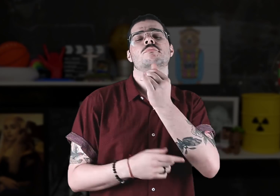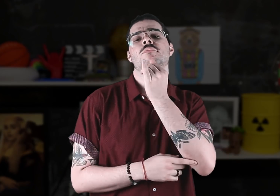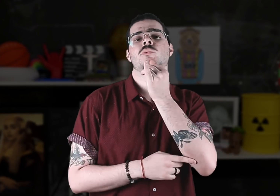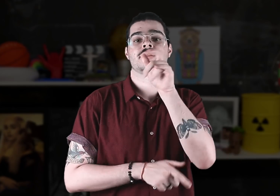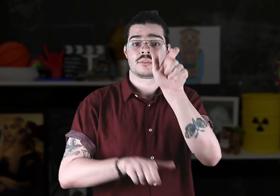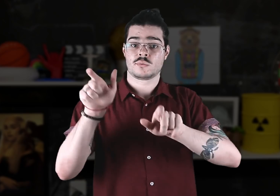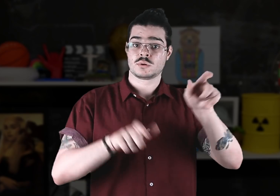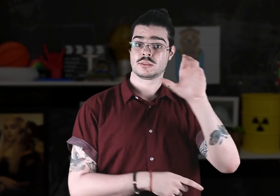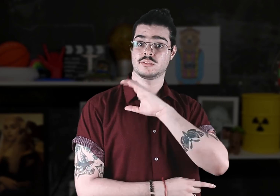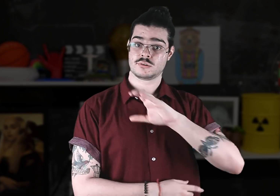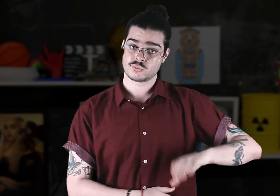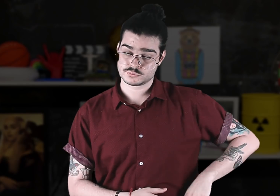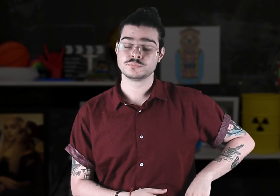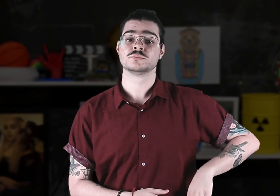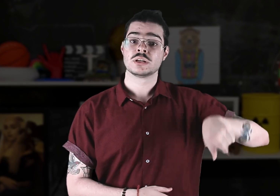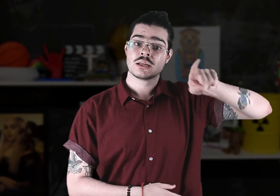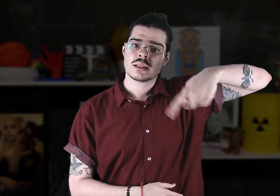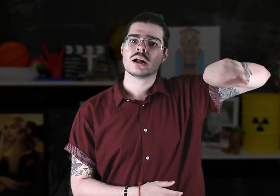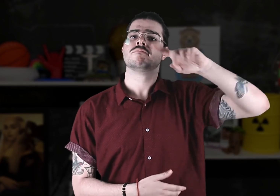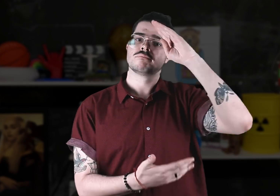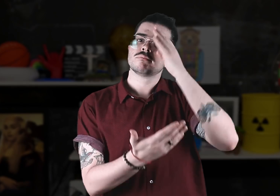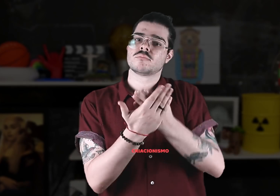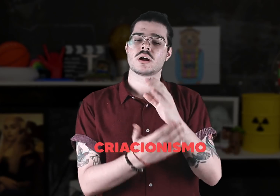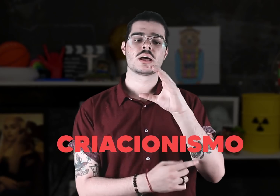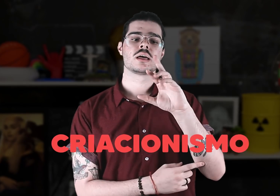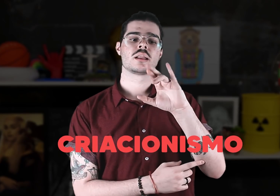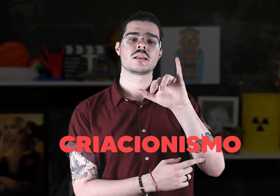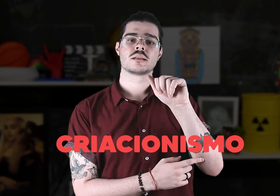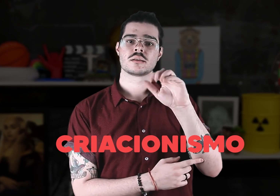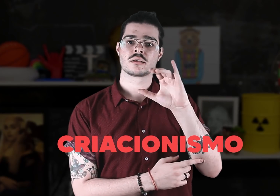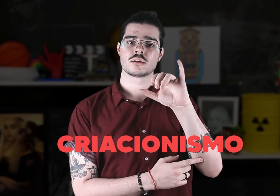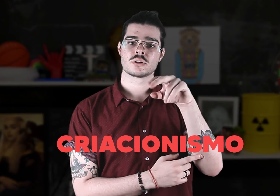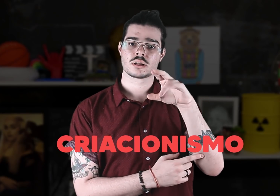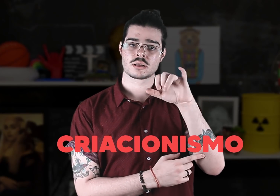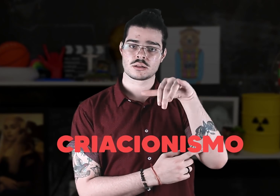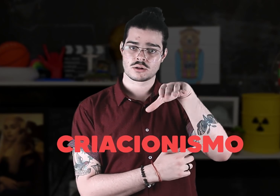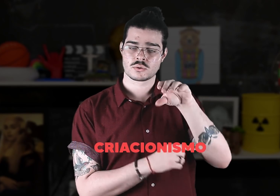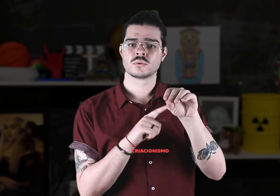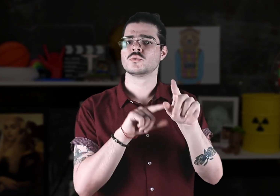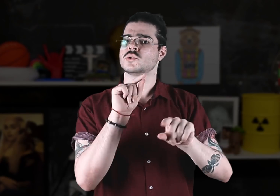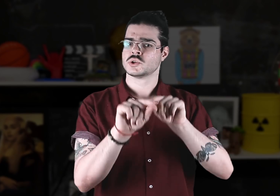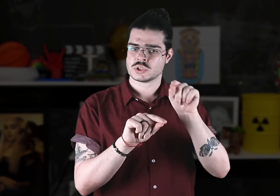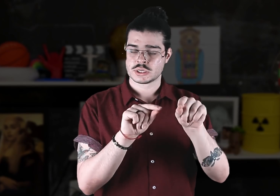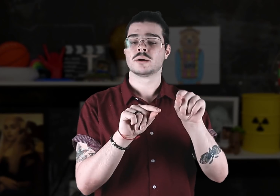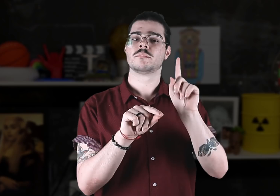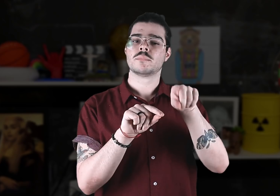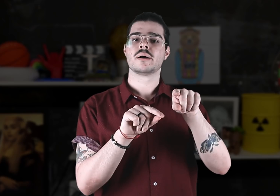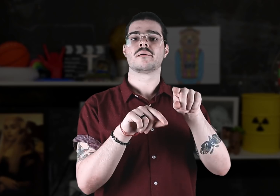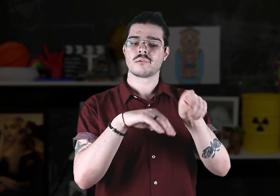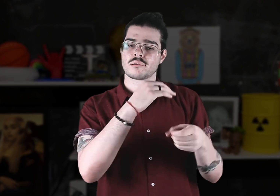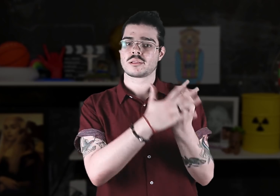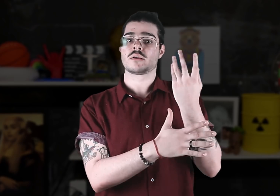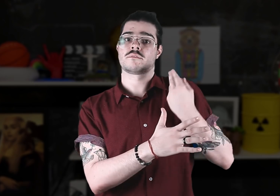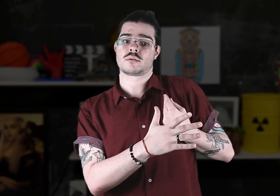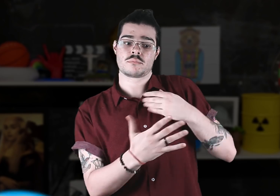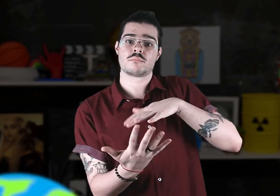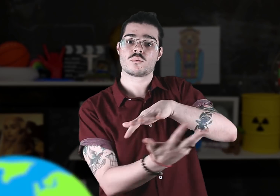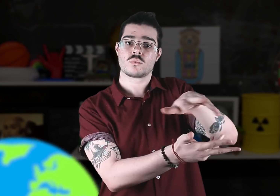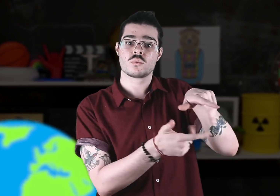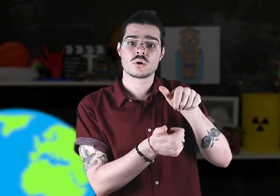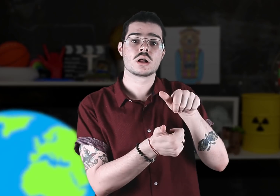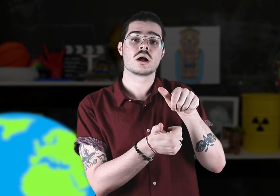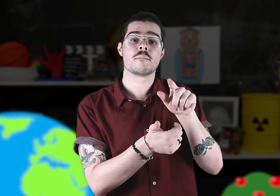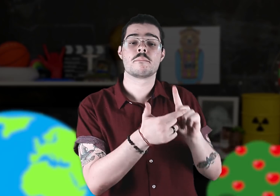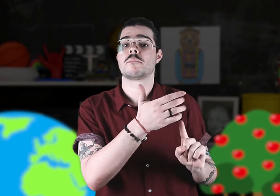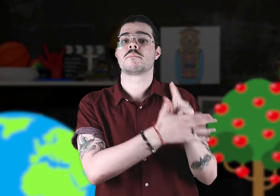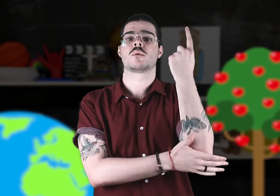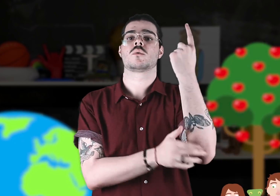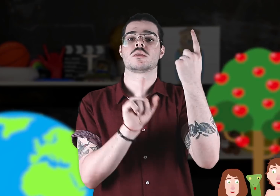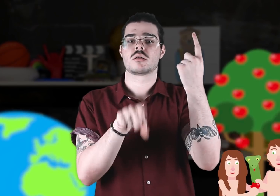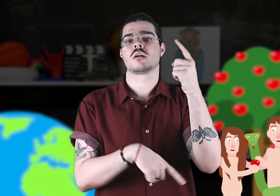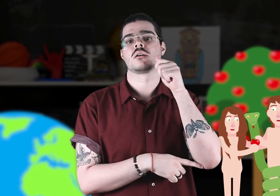For example, do Christians believe in Creationism, which gave rise to human beings on our planet,